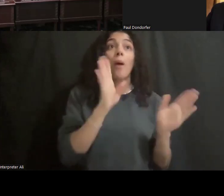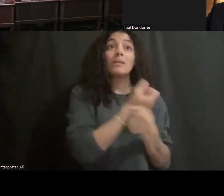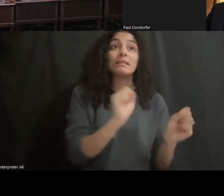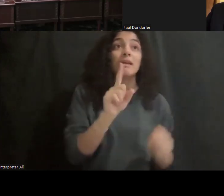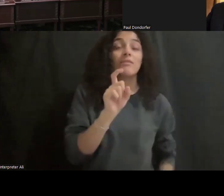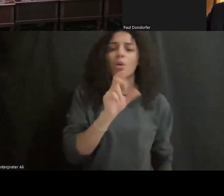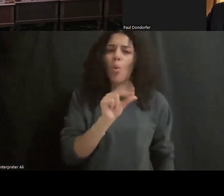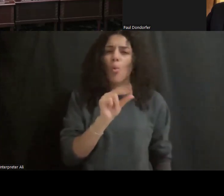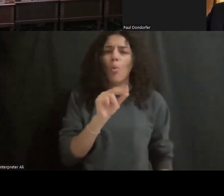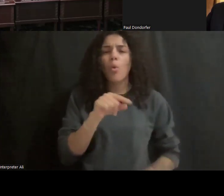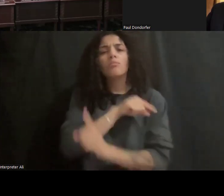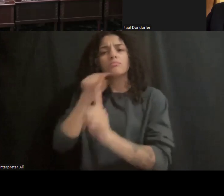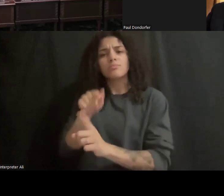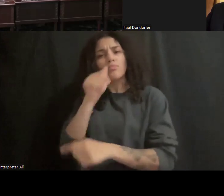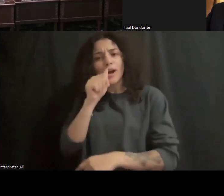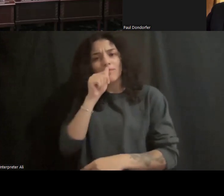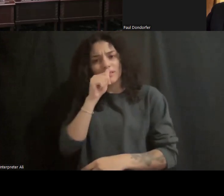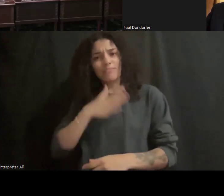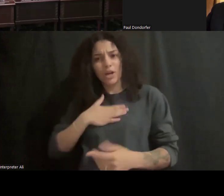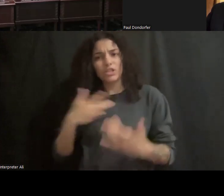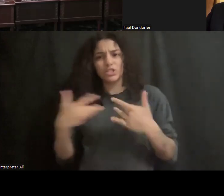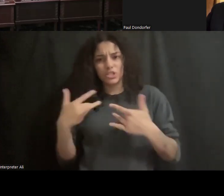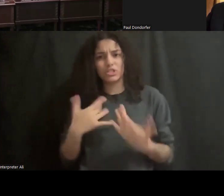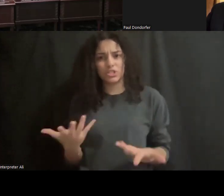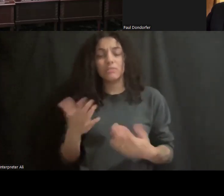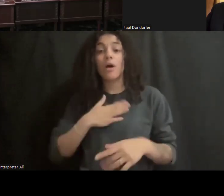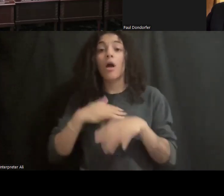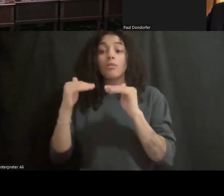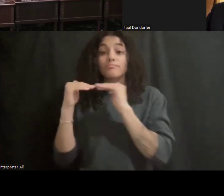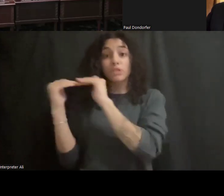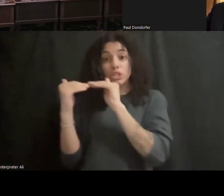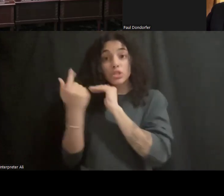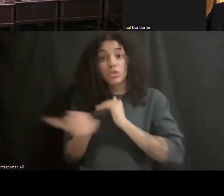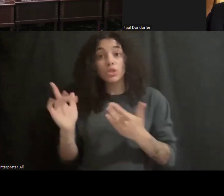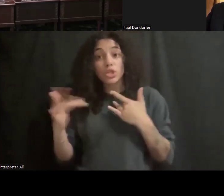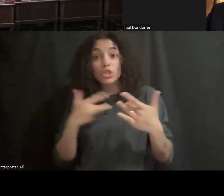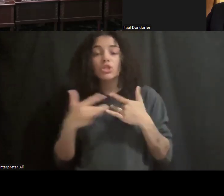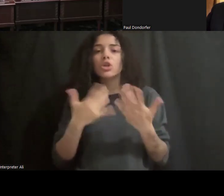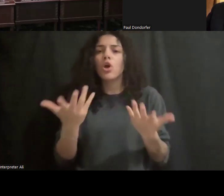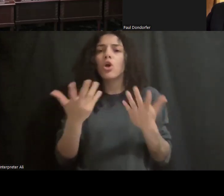My constituents are concerned about how this type of technology is going to invade on their